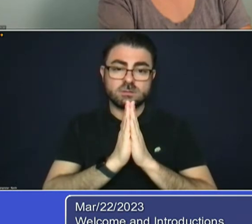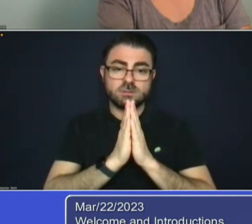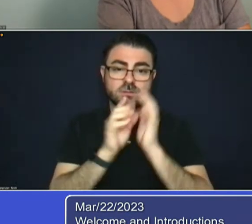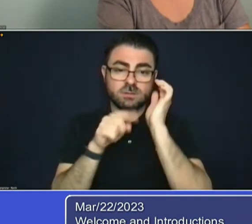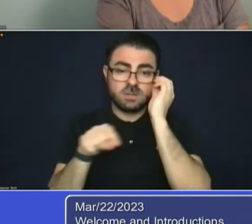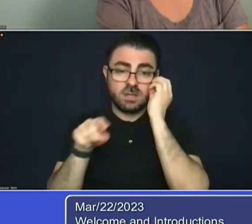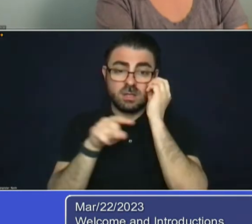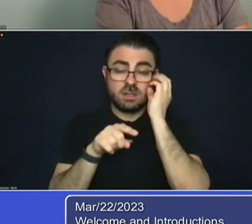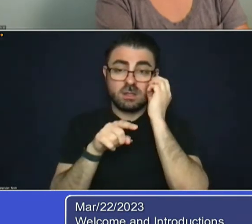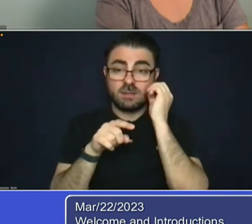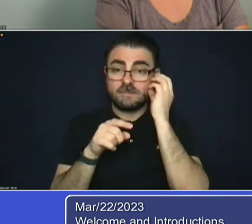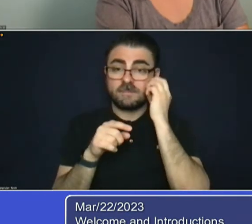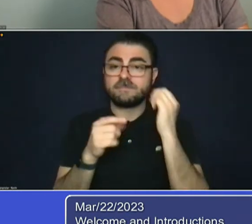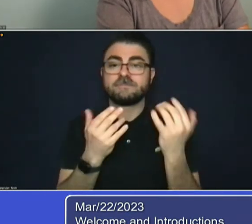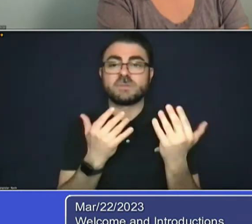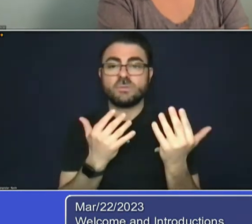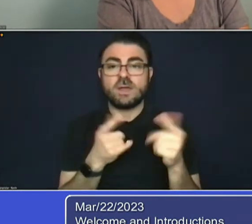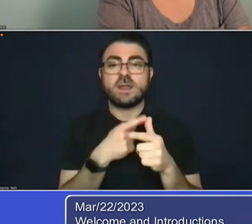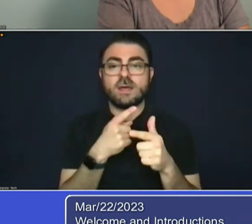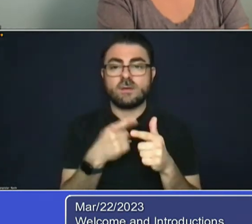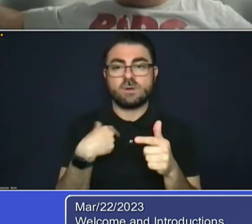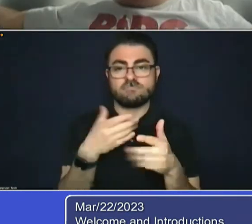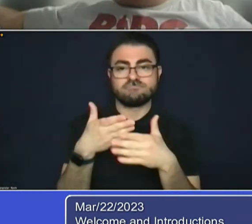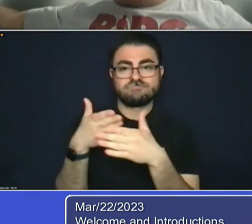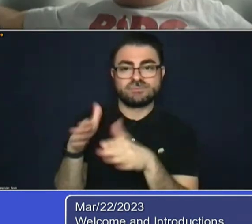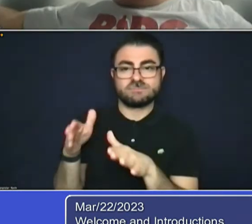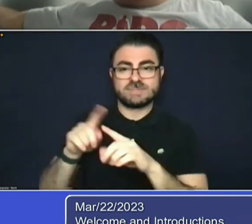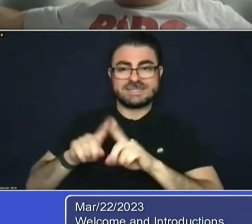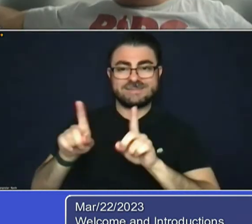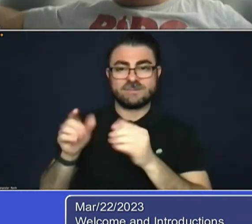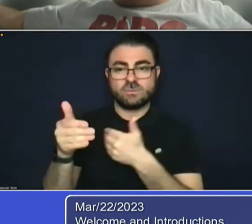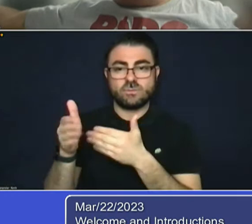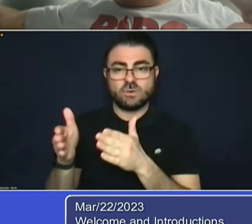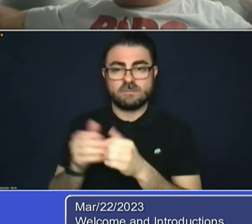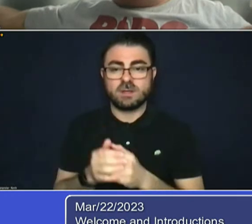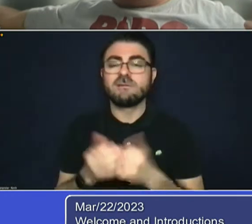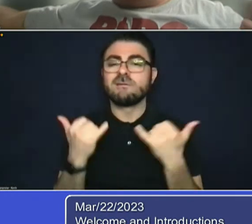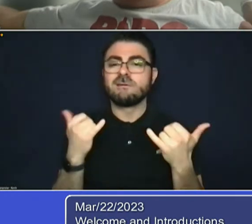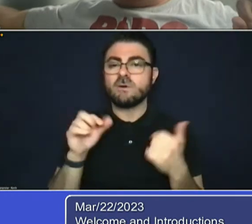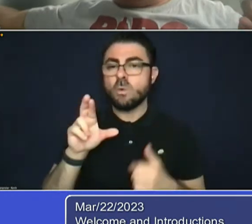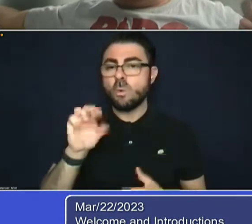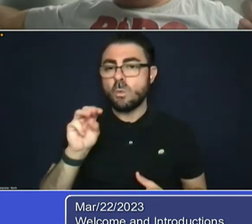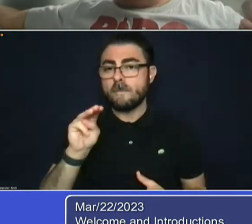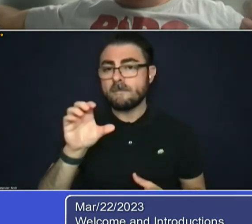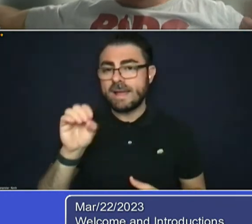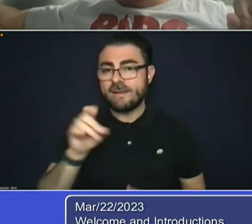WE'LL ASK THEM TO HANG BACK, AND THEN WE'LL PUT FOLKS IN